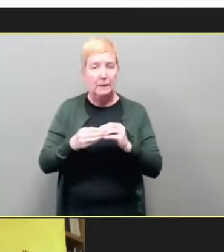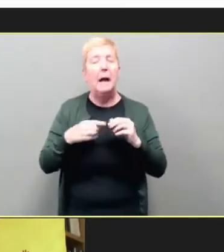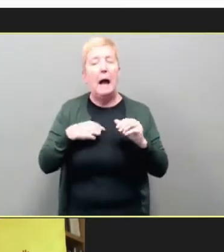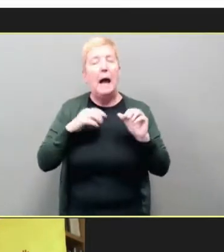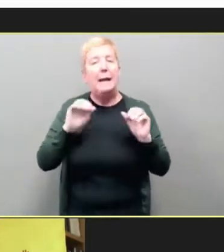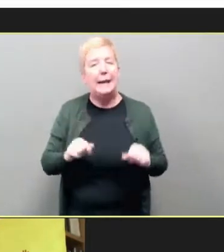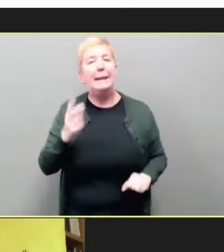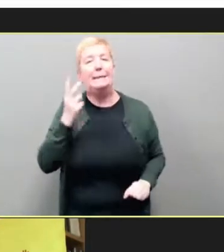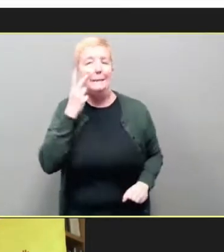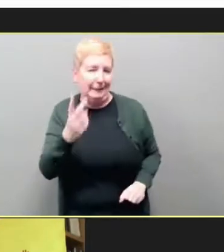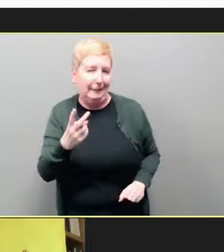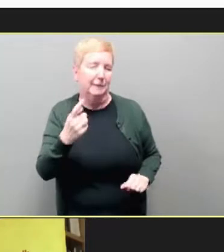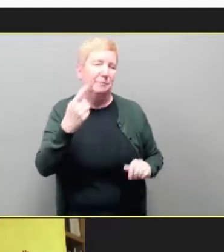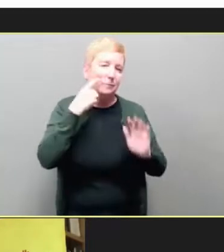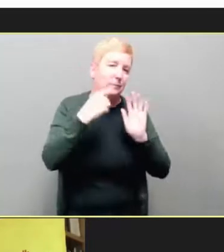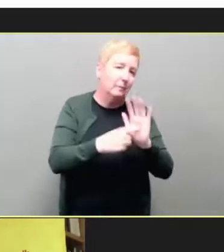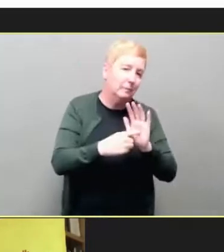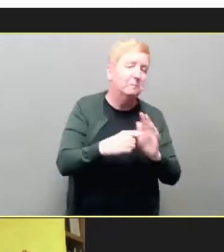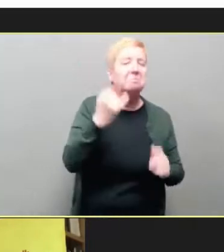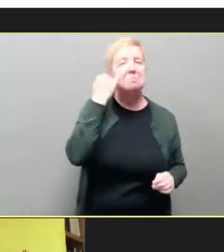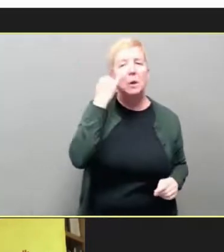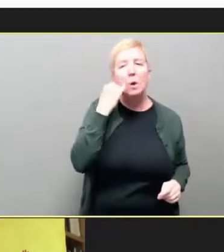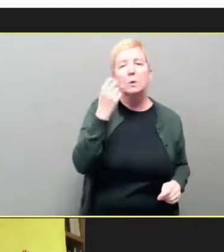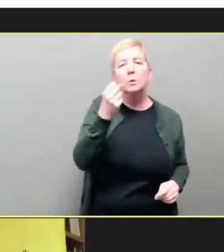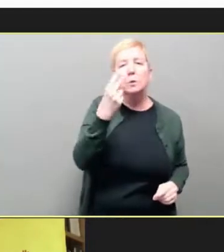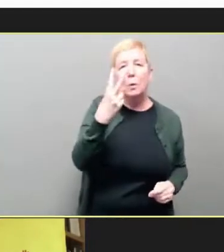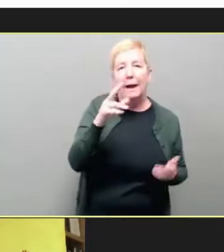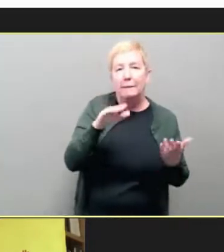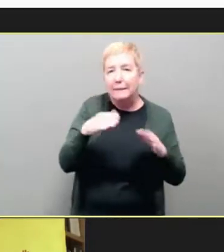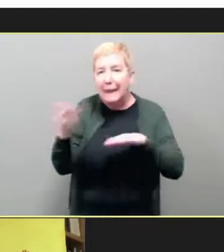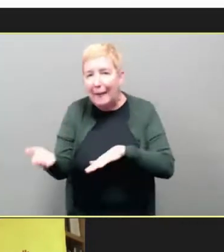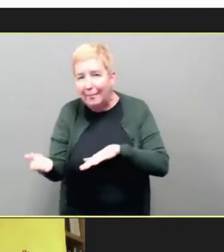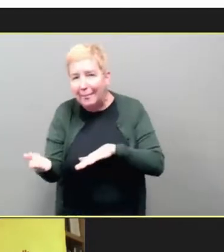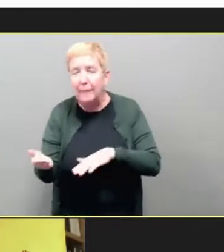for example, when we have 12 deaths, that actually eight of them are late